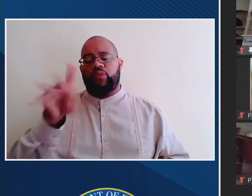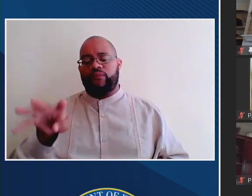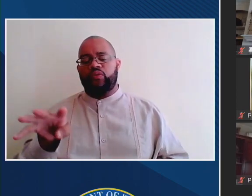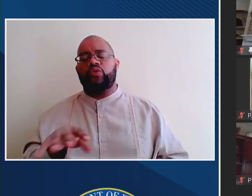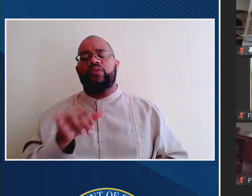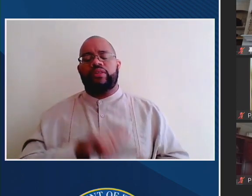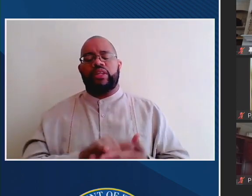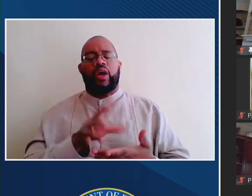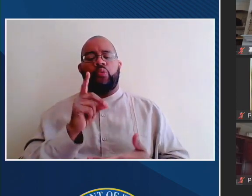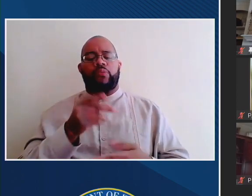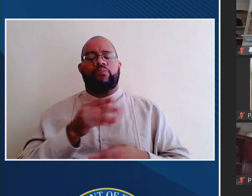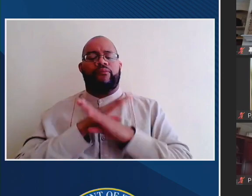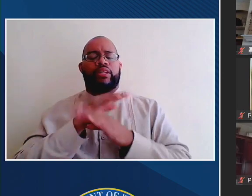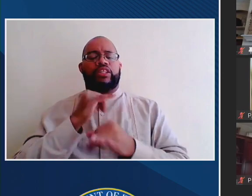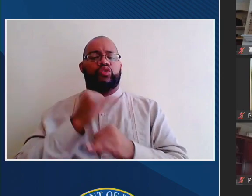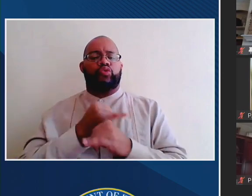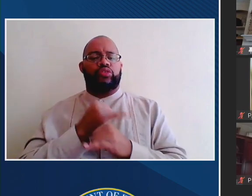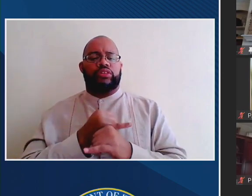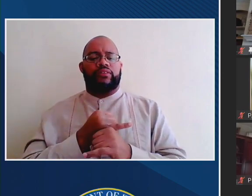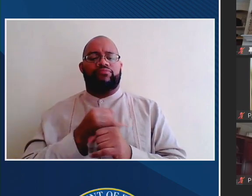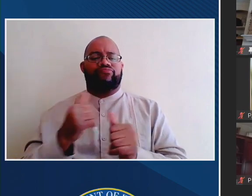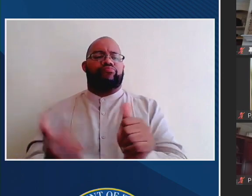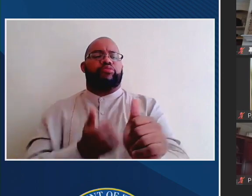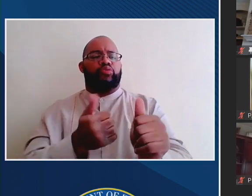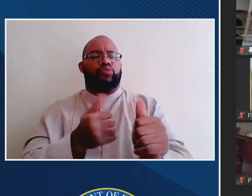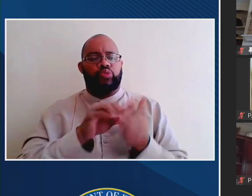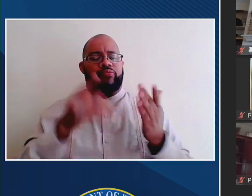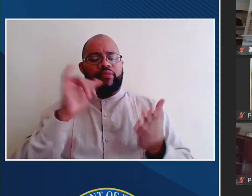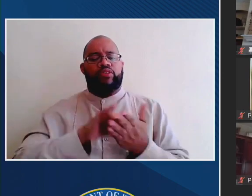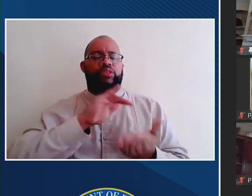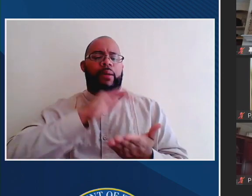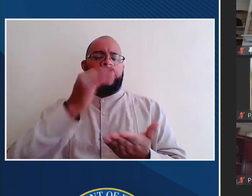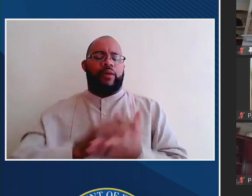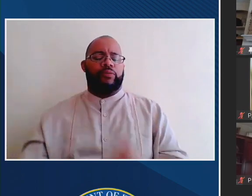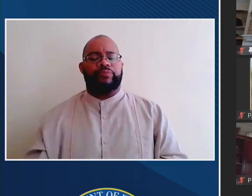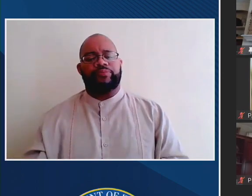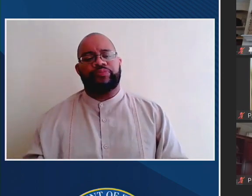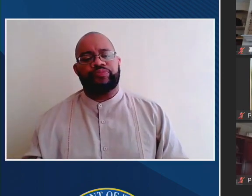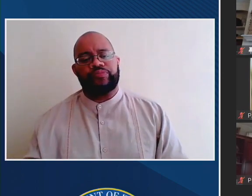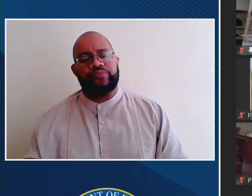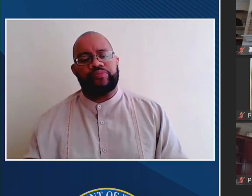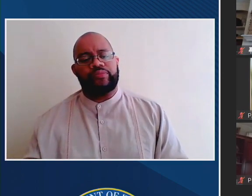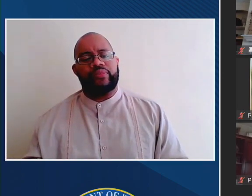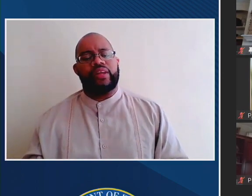the institution from going after students for these amounts. So that wasn't the case necessarily before